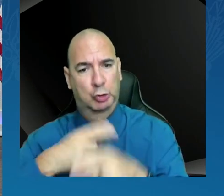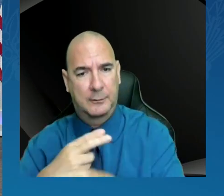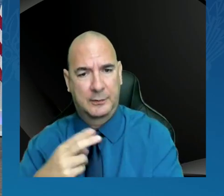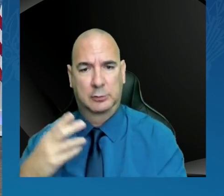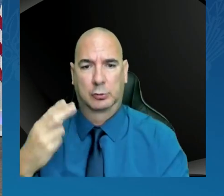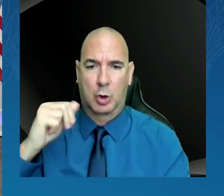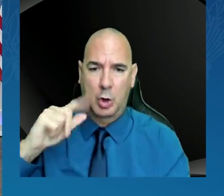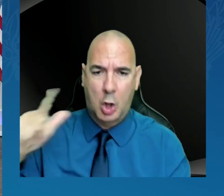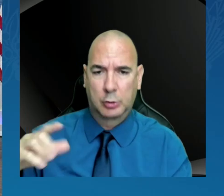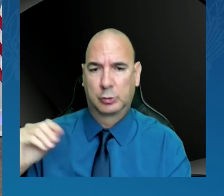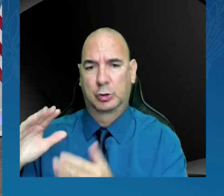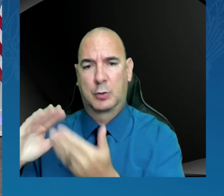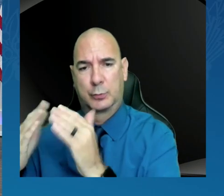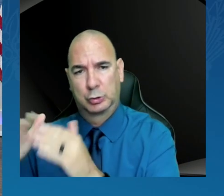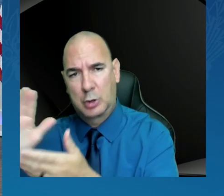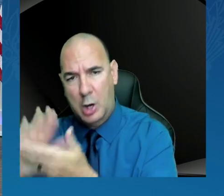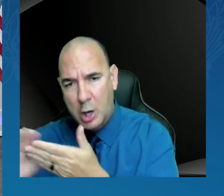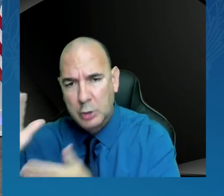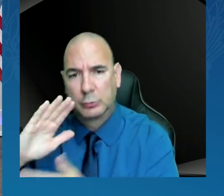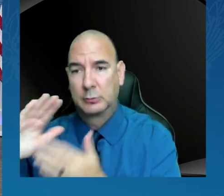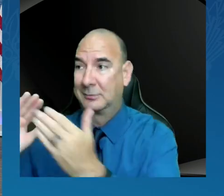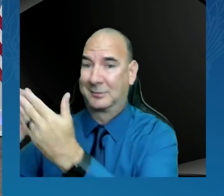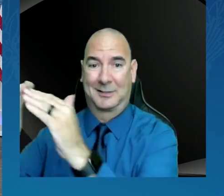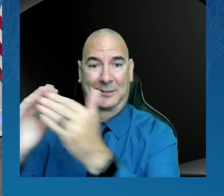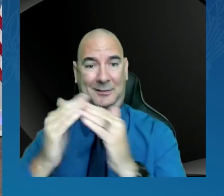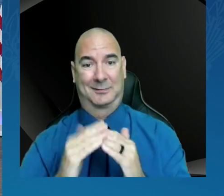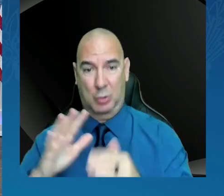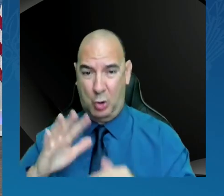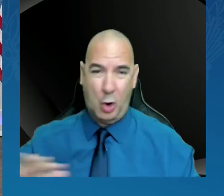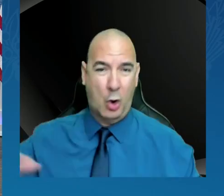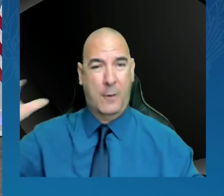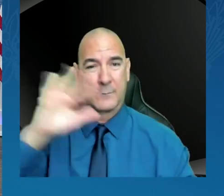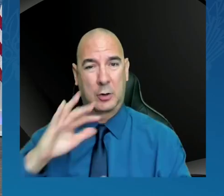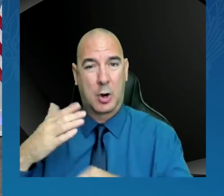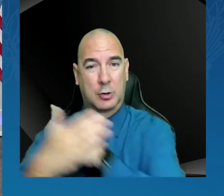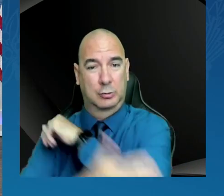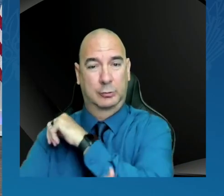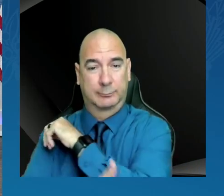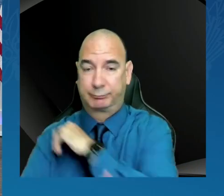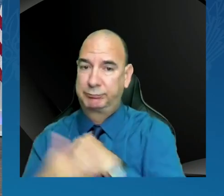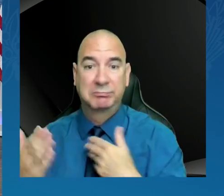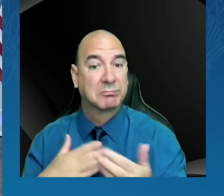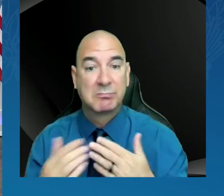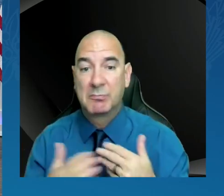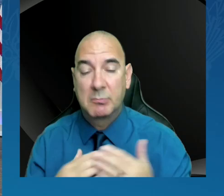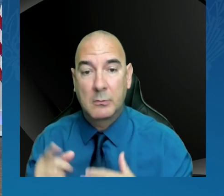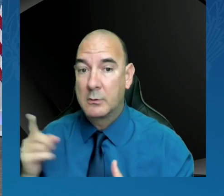all across this country. Whatever room she is in, the opportunities for working families is always her.